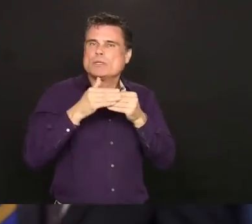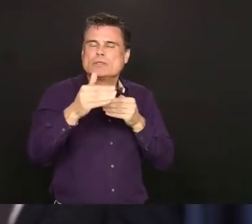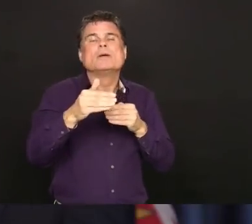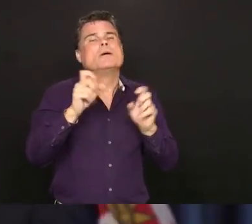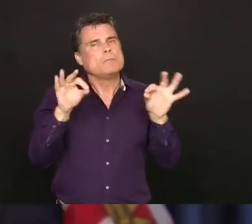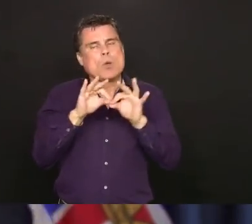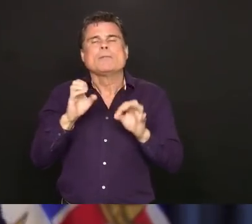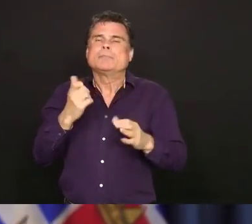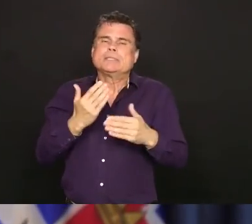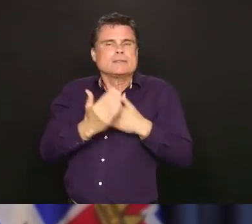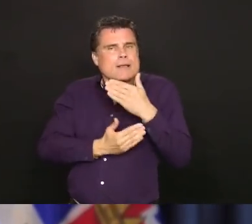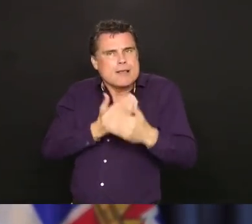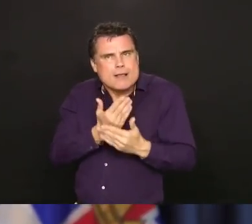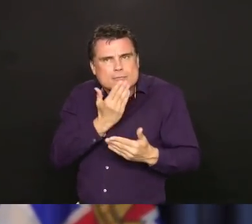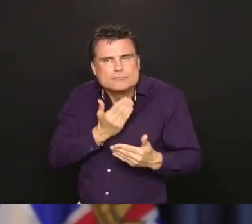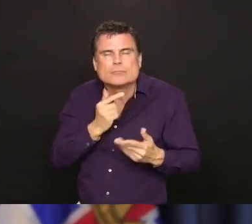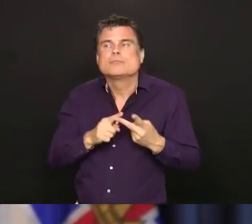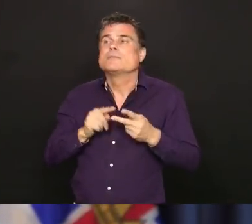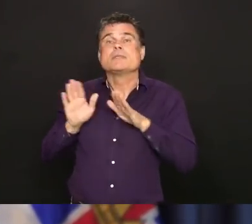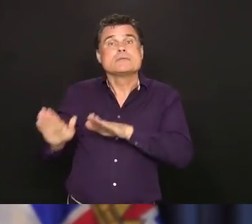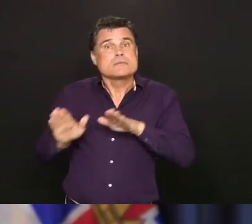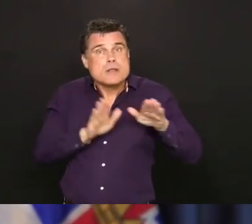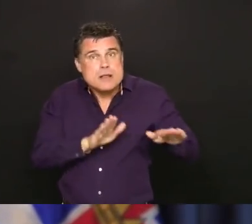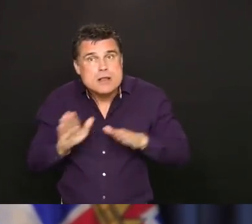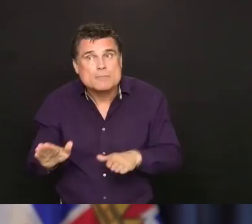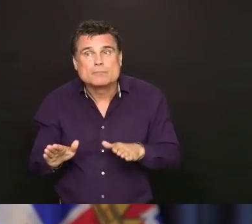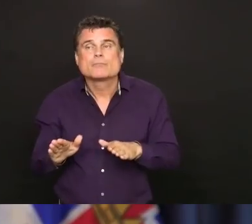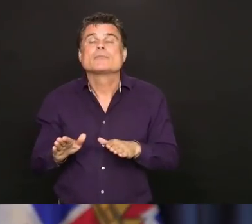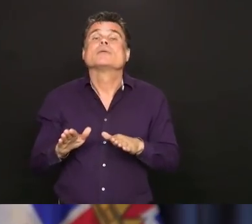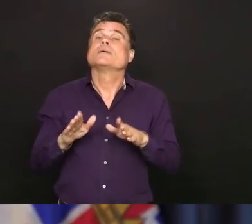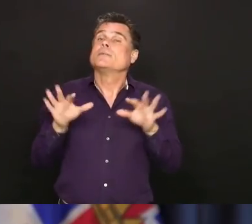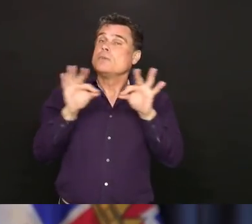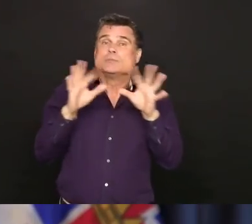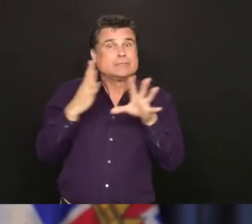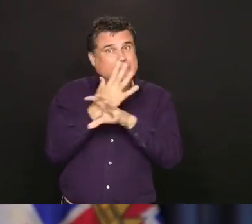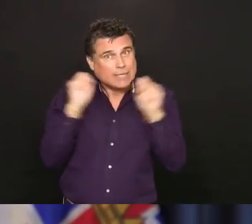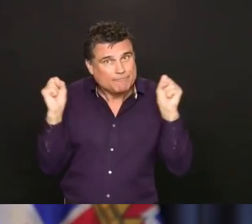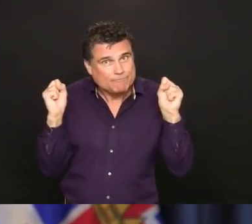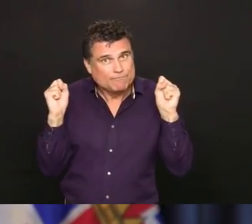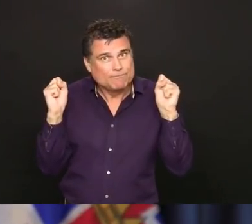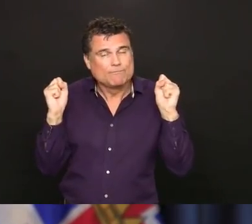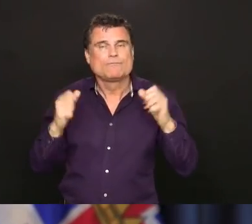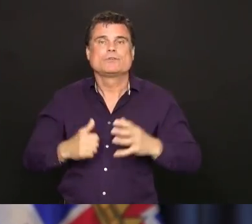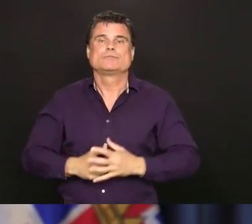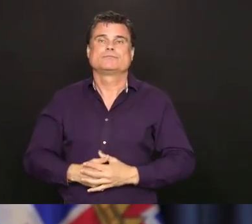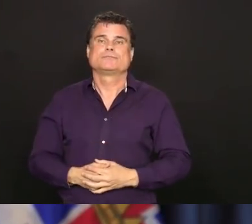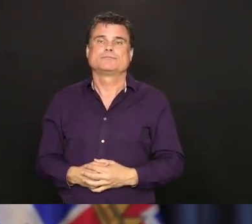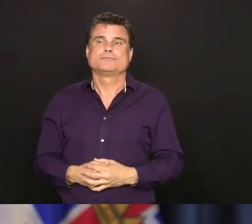MINISTER ADRIAN DIX: Thank you very much, Dr Henry.